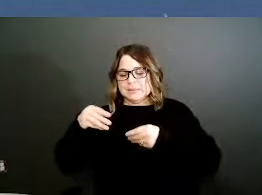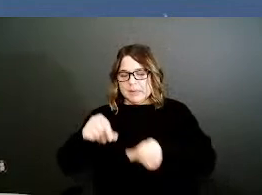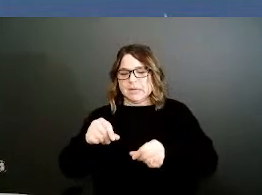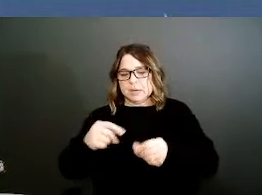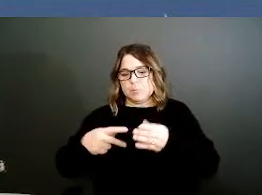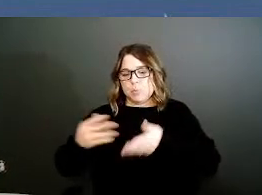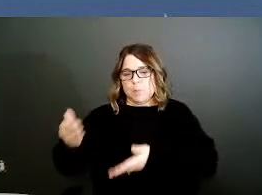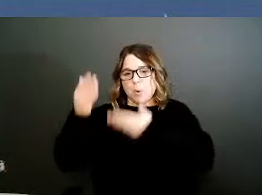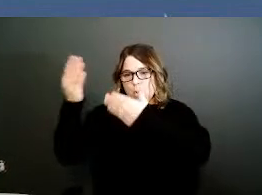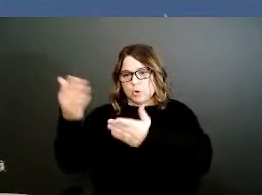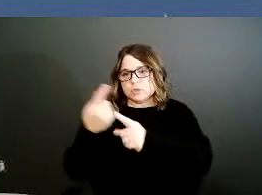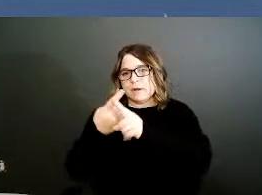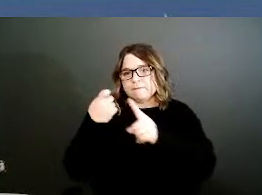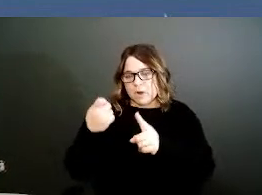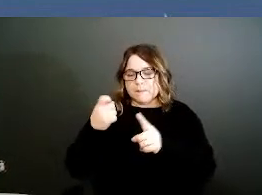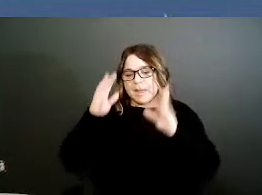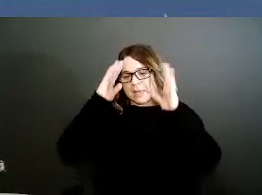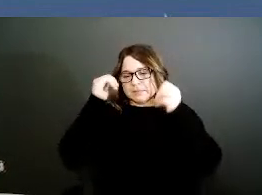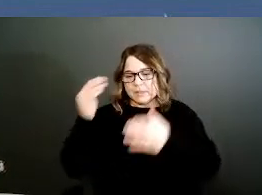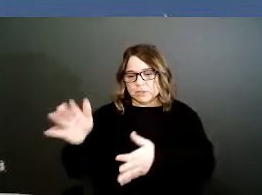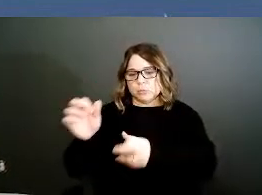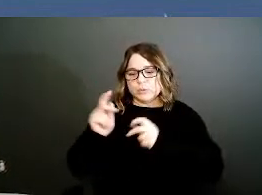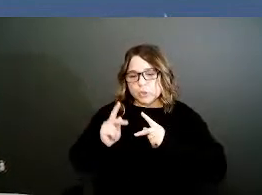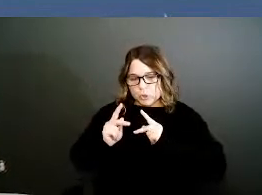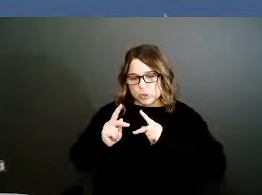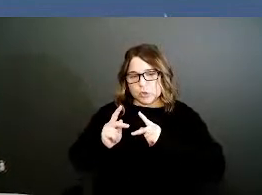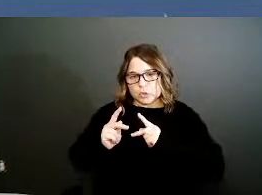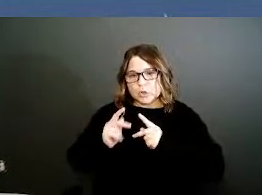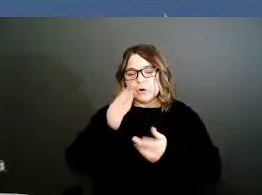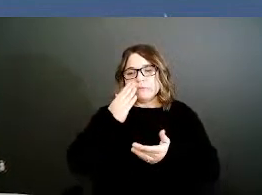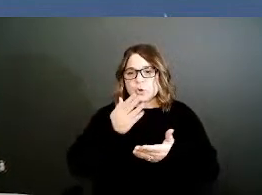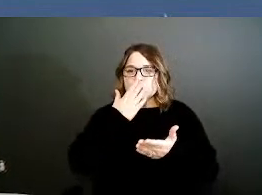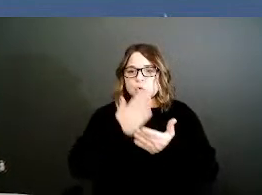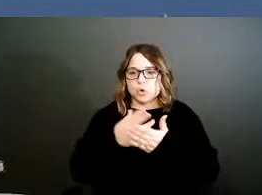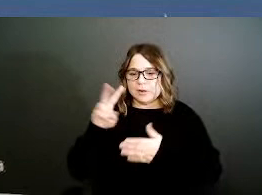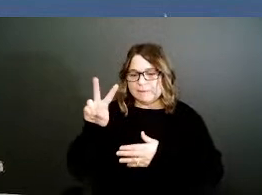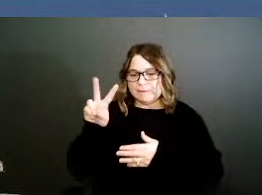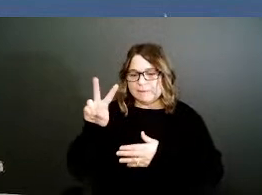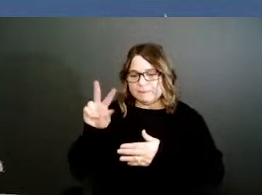PERSPECTIVE OF EXPECTED MONEY SPENT.